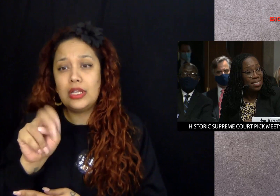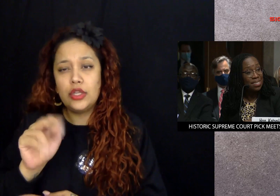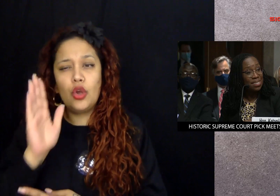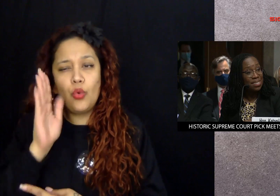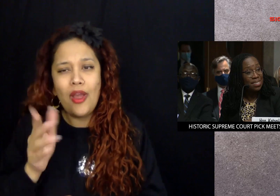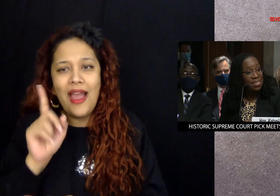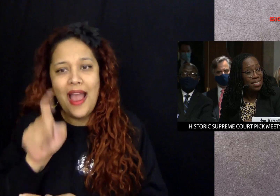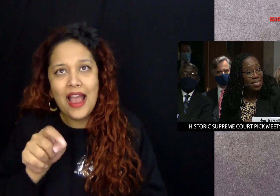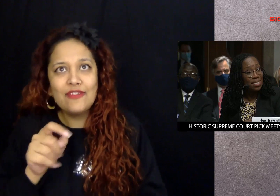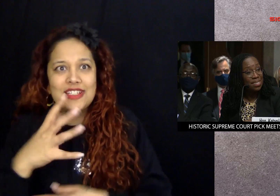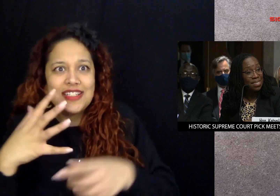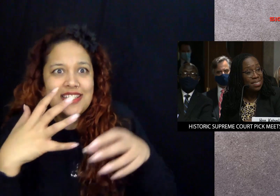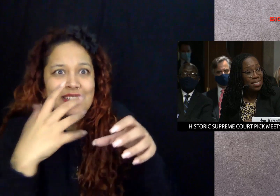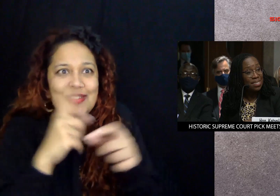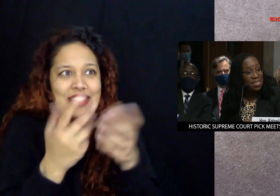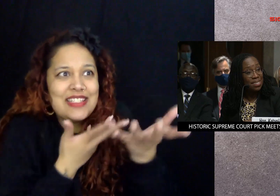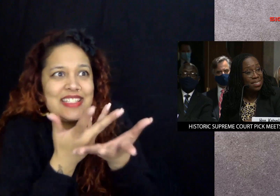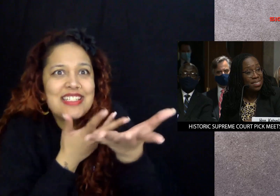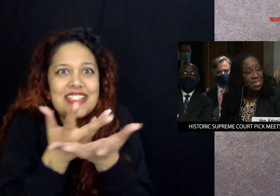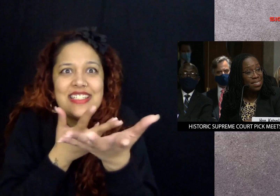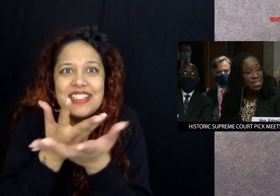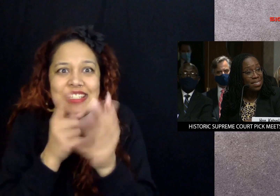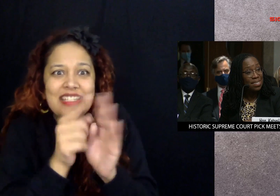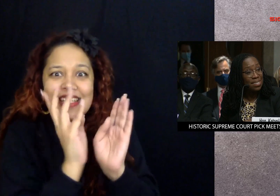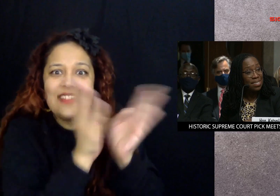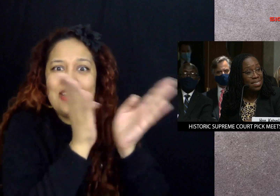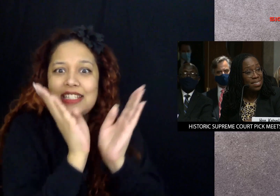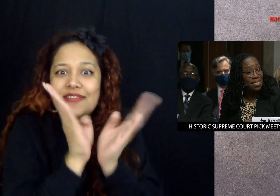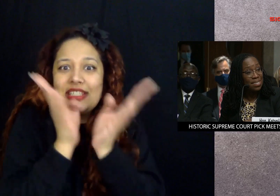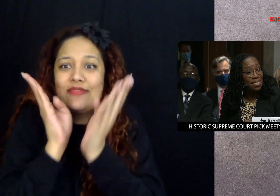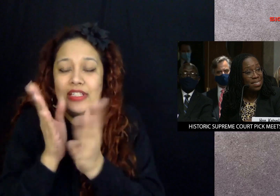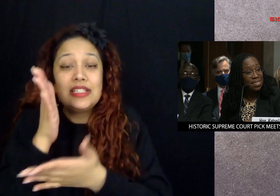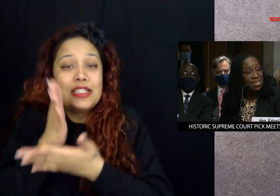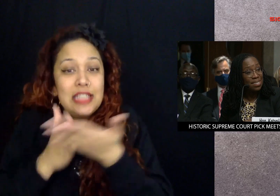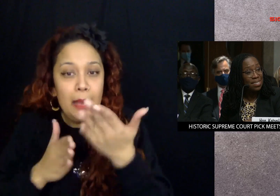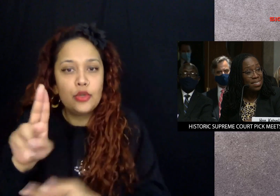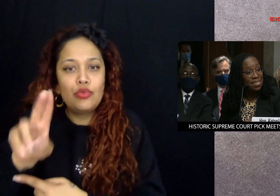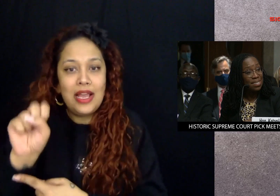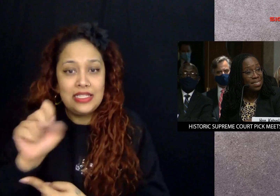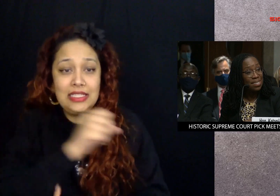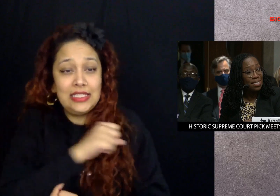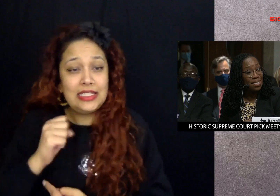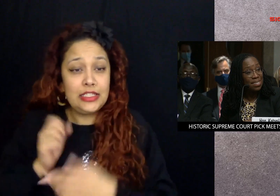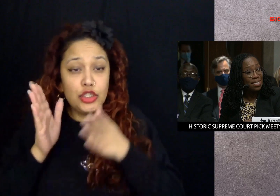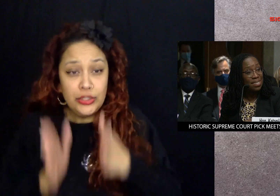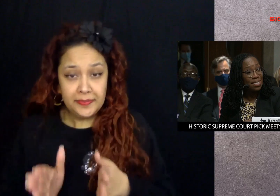but first Judge Ketanji Brown Jackson will have to win over some US senators